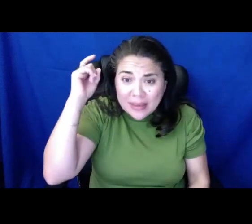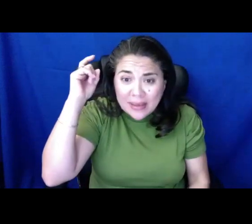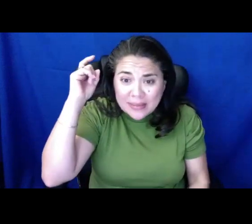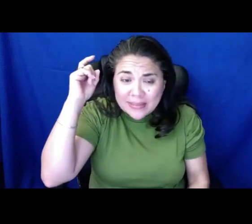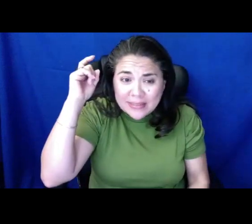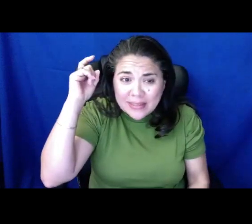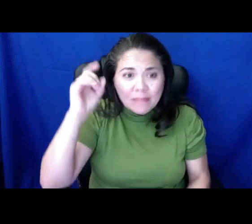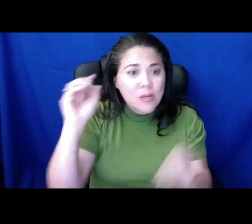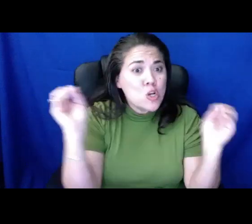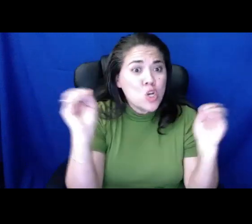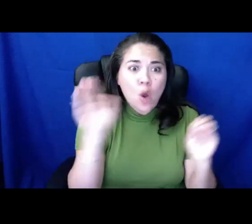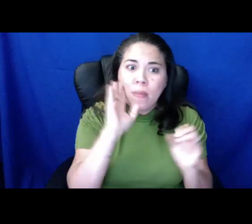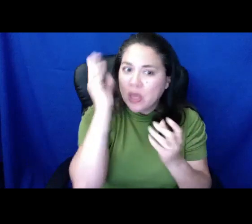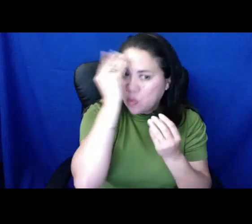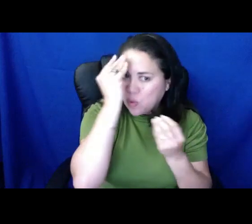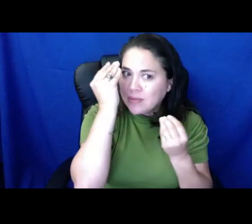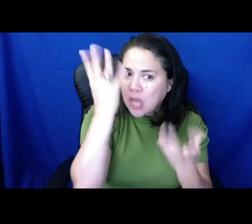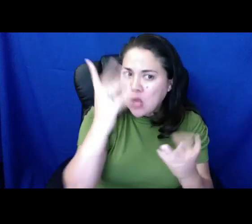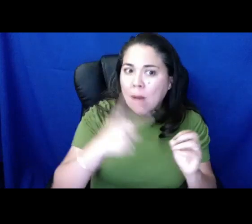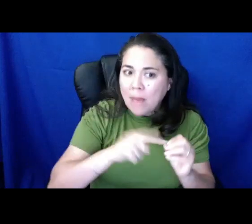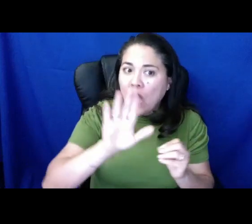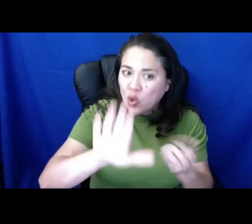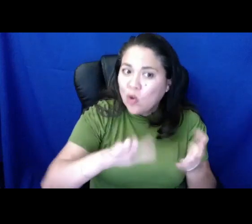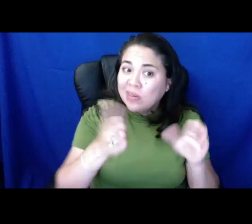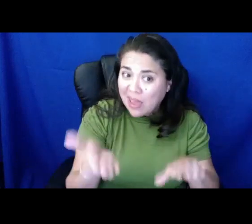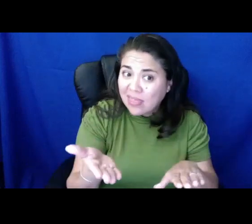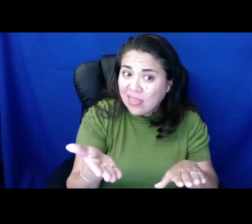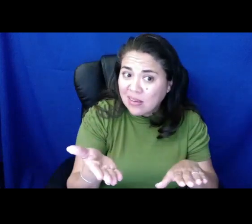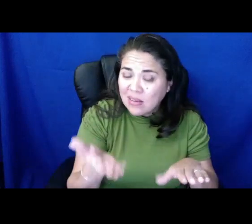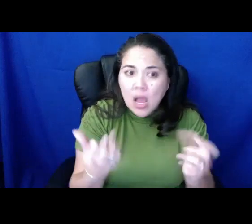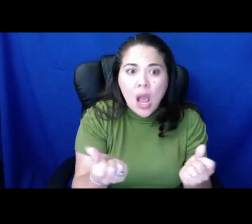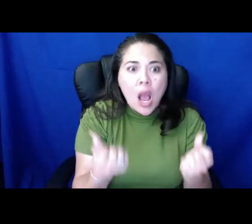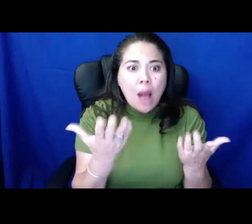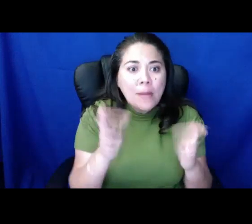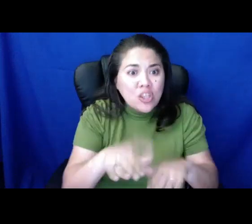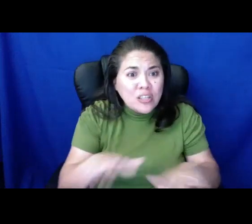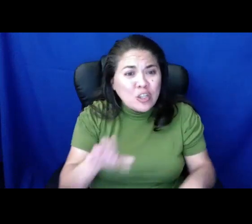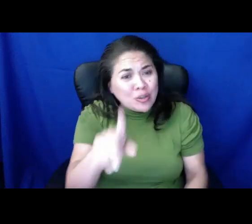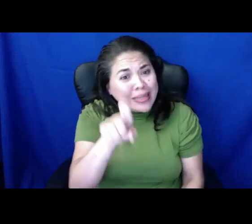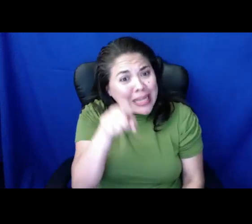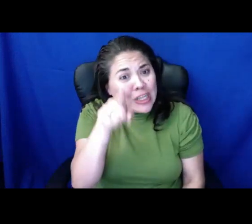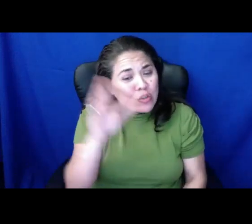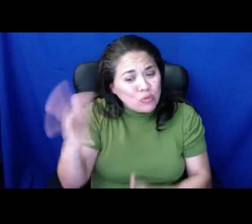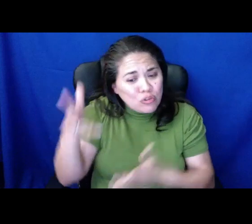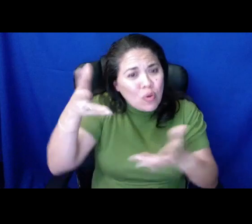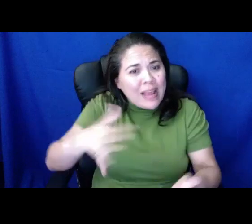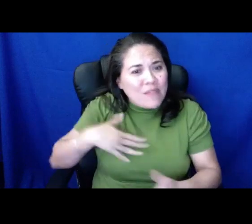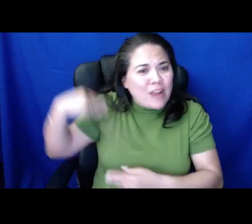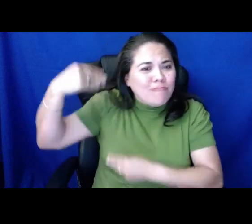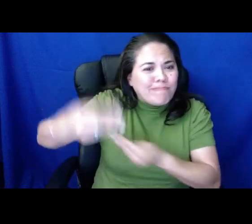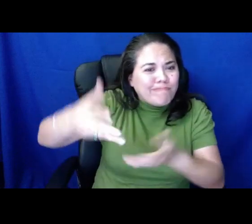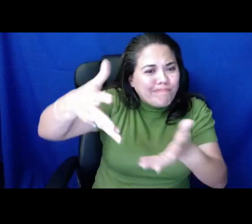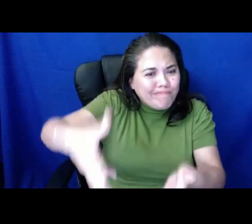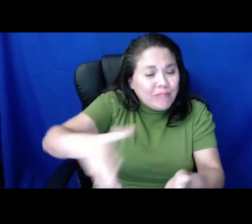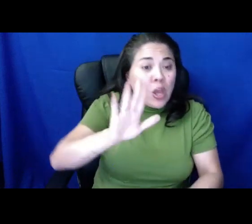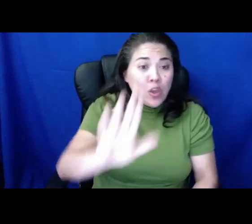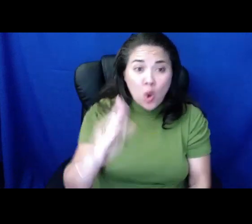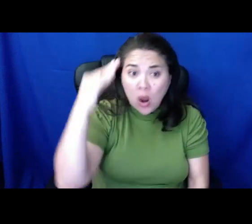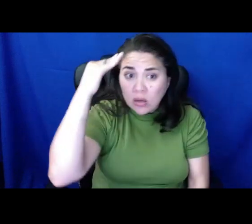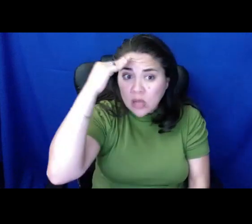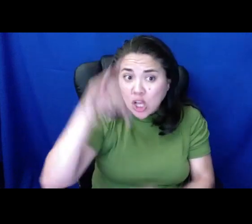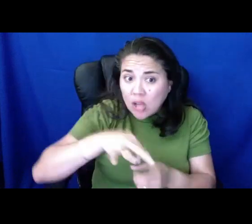Viktoria Valenzuela: No one will tell you about your death or how much the children will need you to leave a legacy and your consciousness won't ever age.